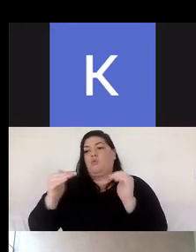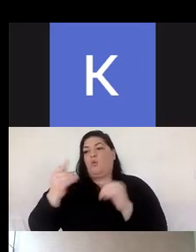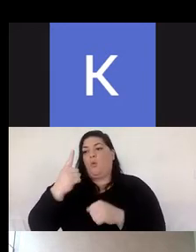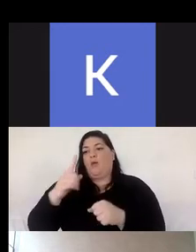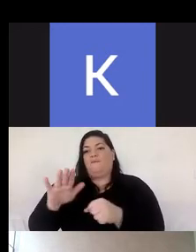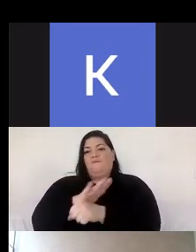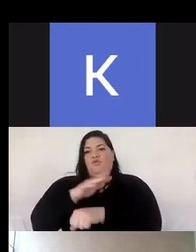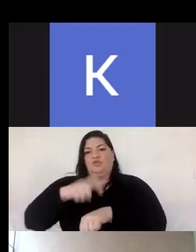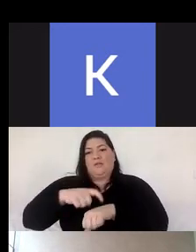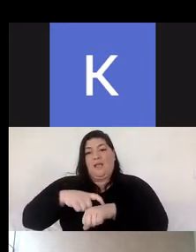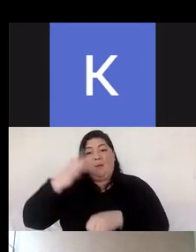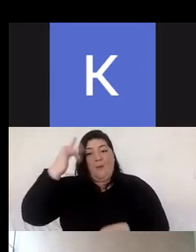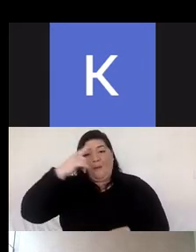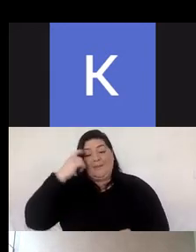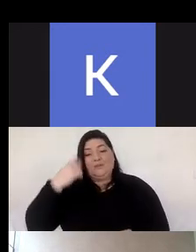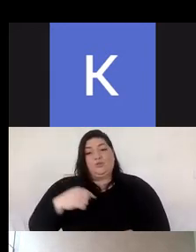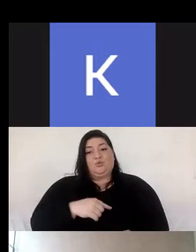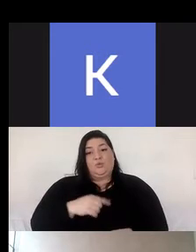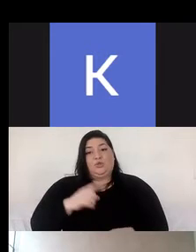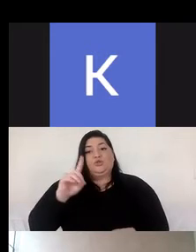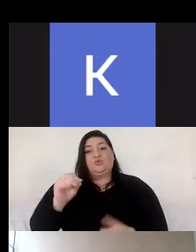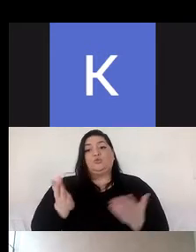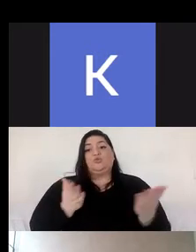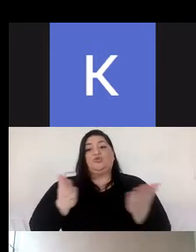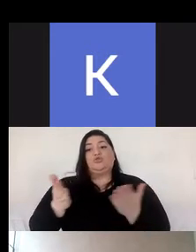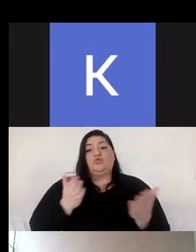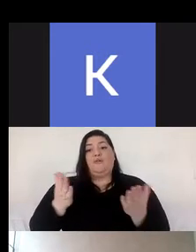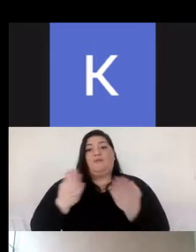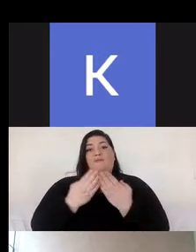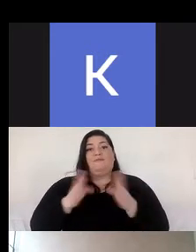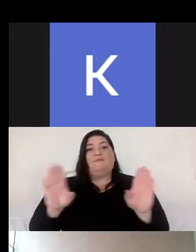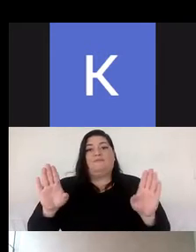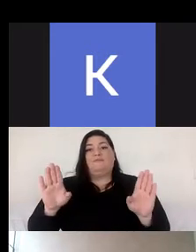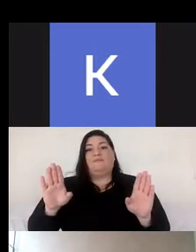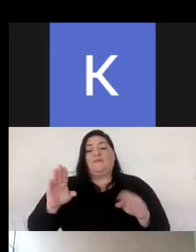because we serve a fairly large Spanish-speaking population,